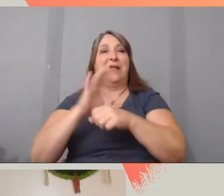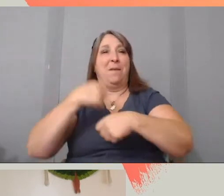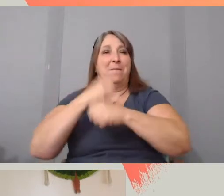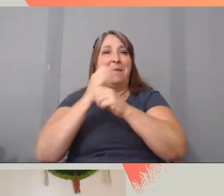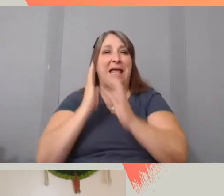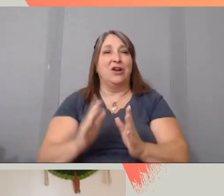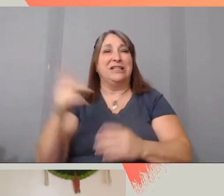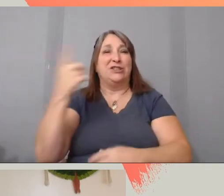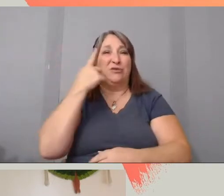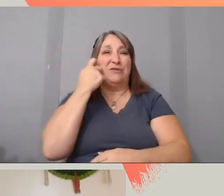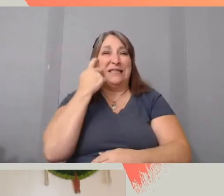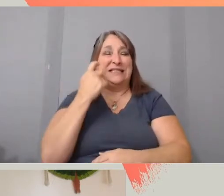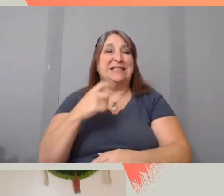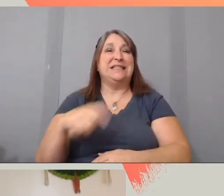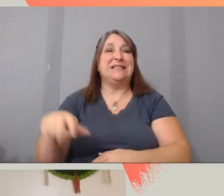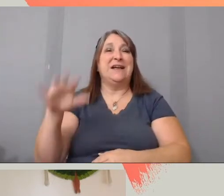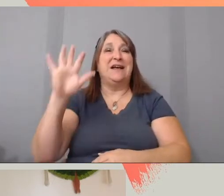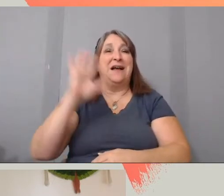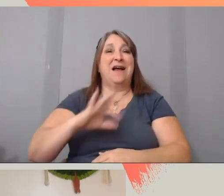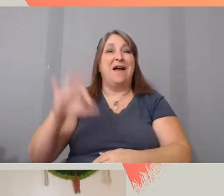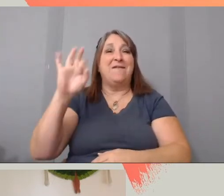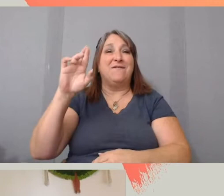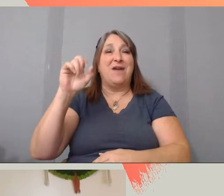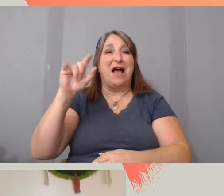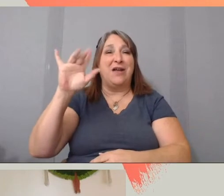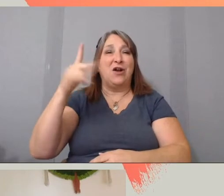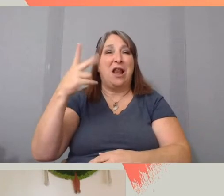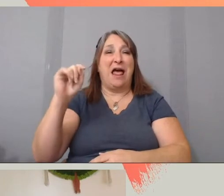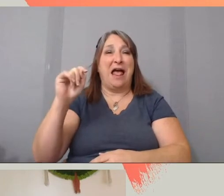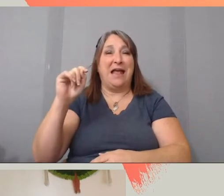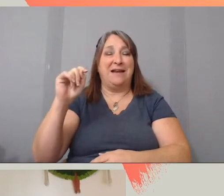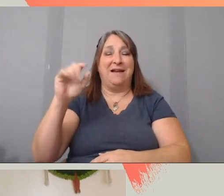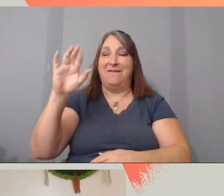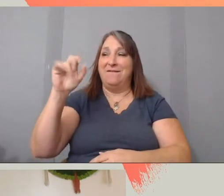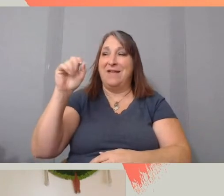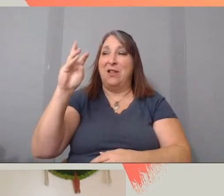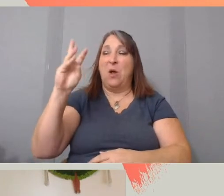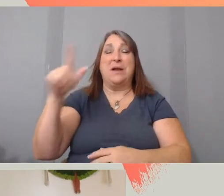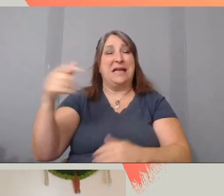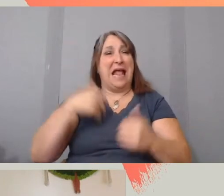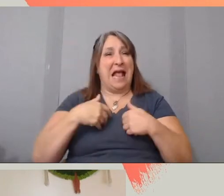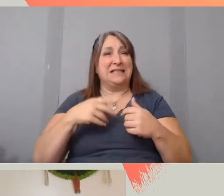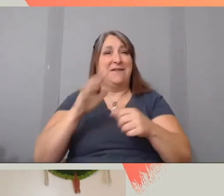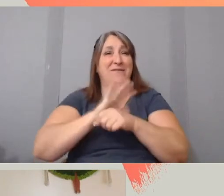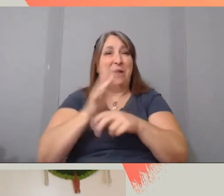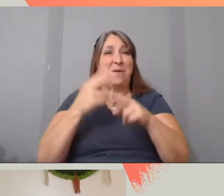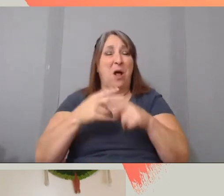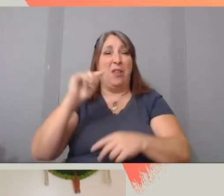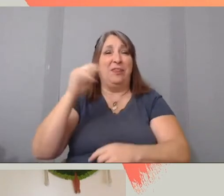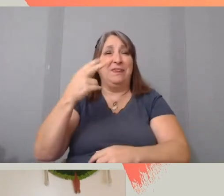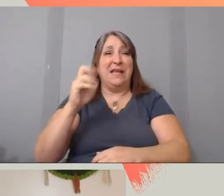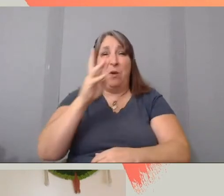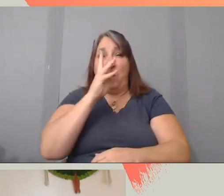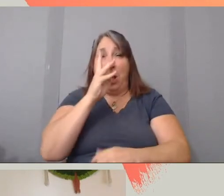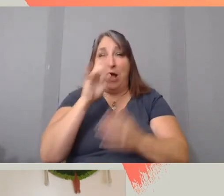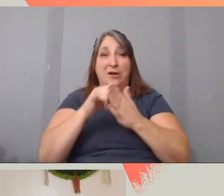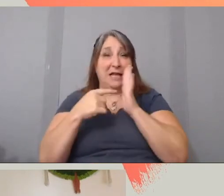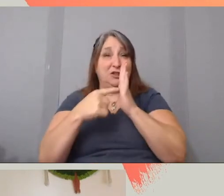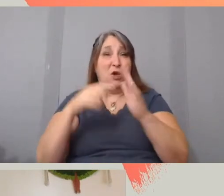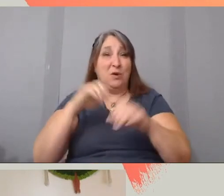and he has a film called "Be Water" that debuted at Sundance this year. Bao can you join us.